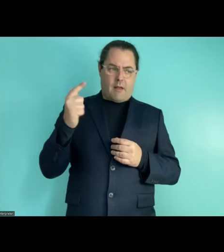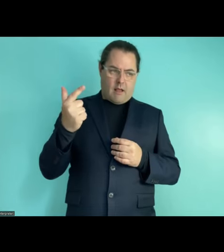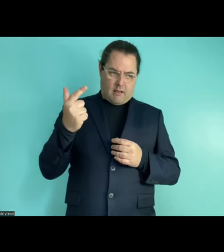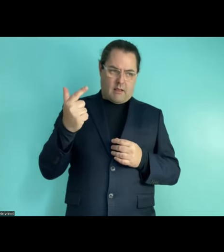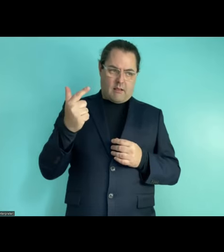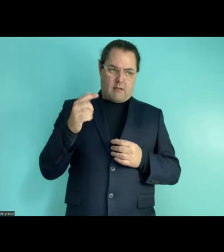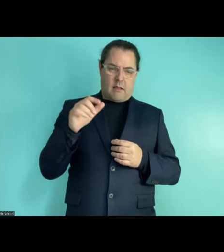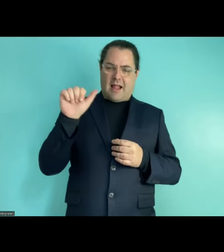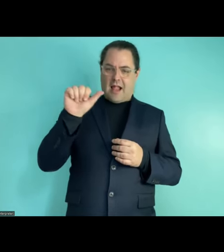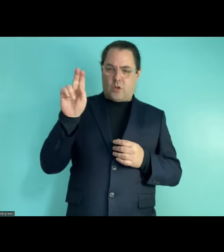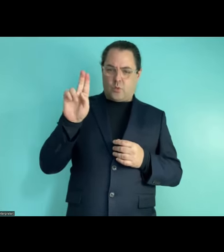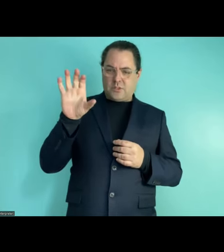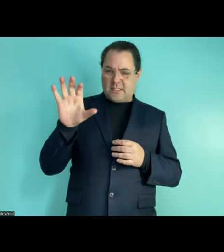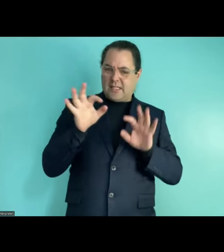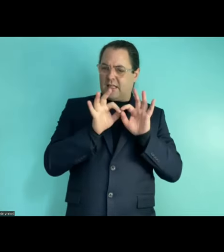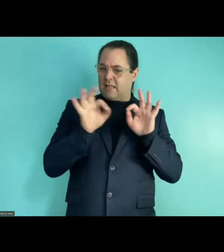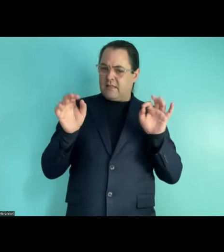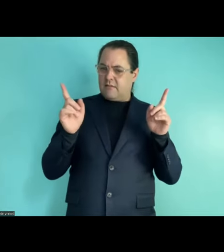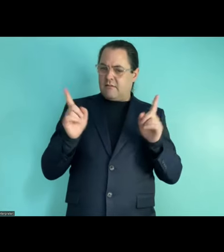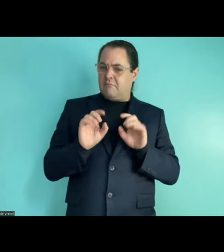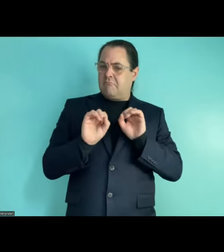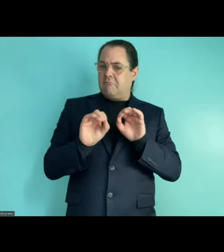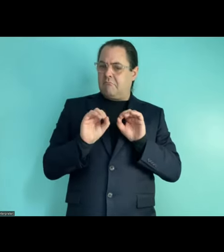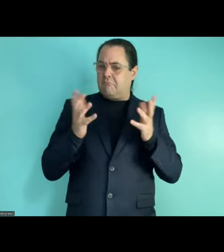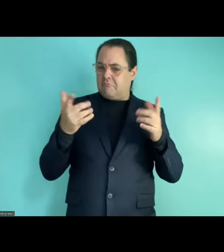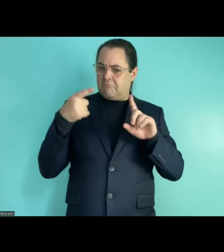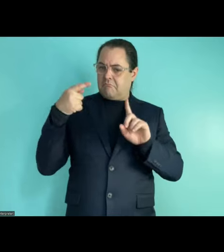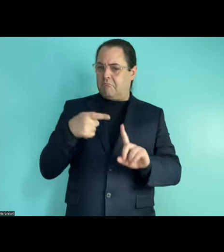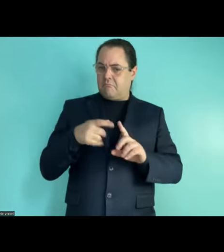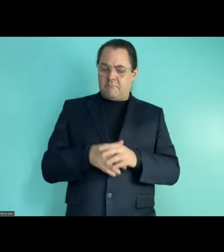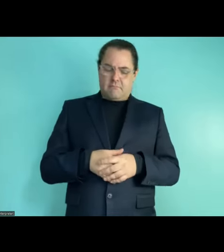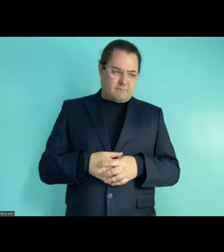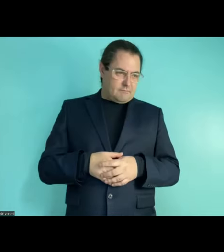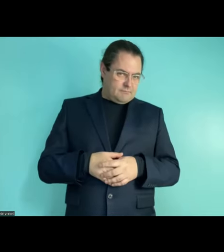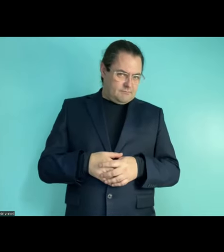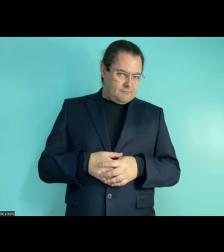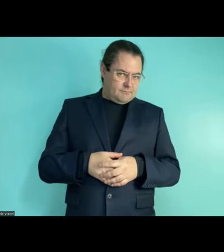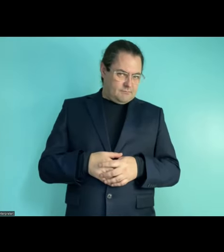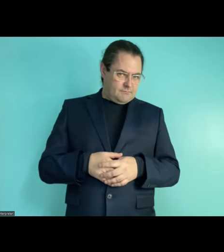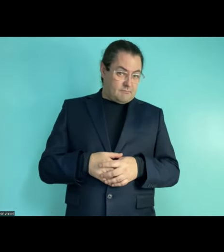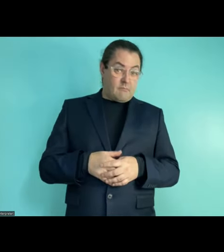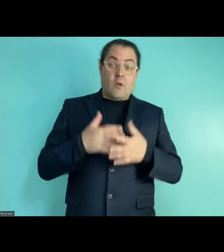summarized in one single sentence. 16:51:45 And just, just to say that.